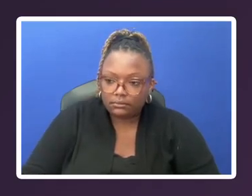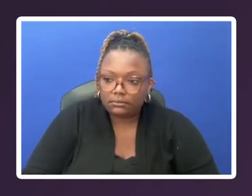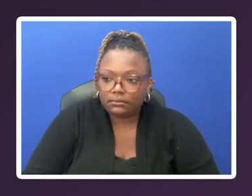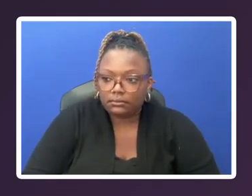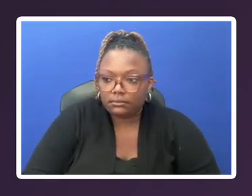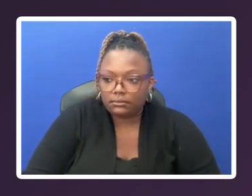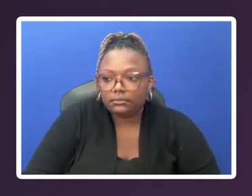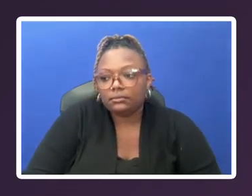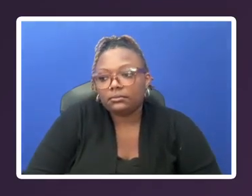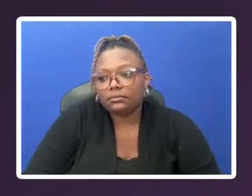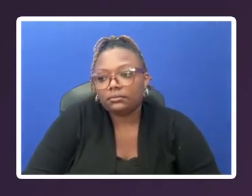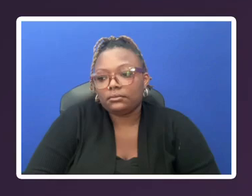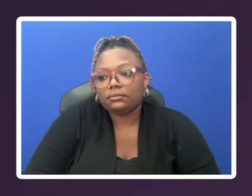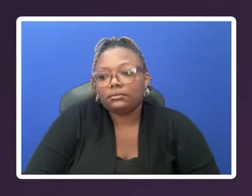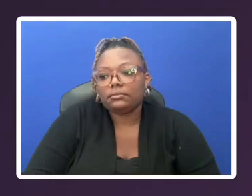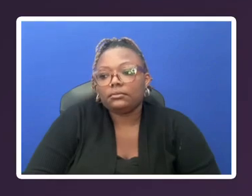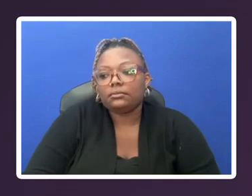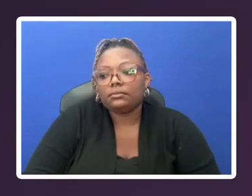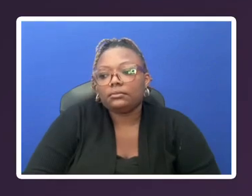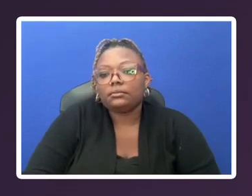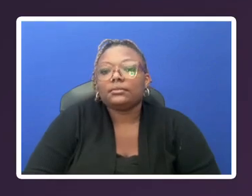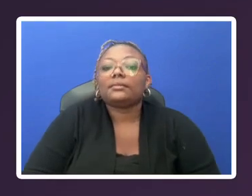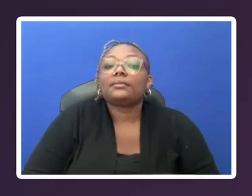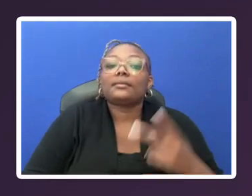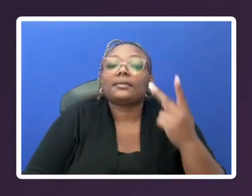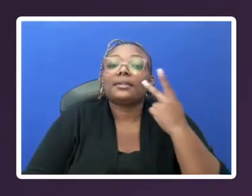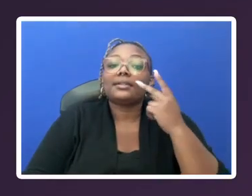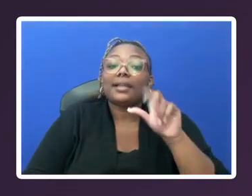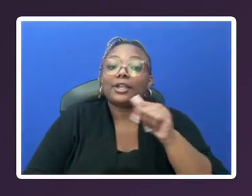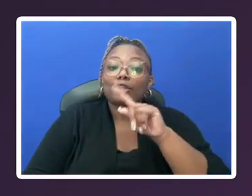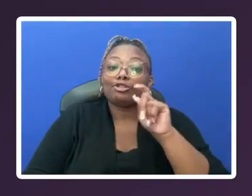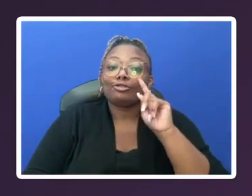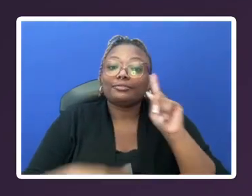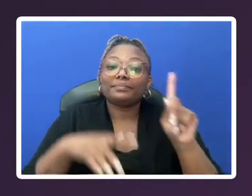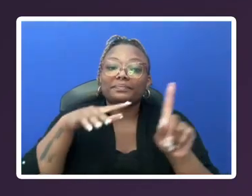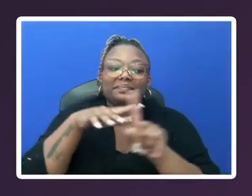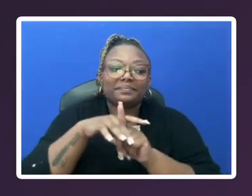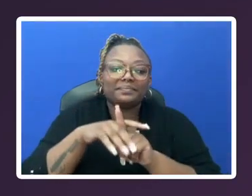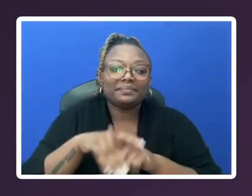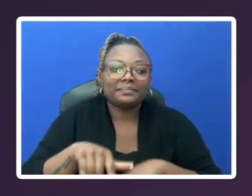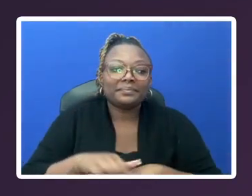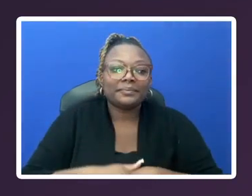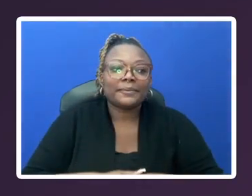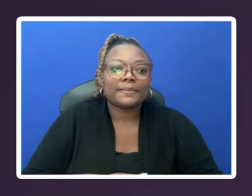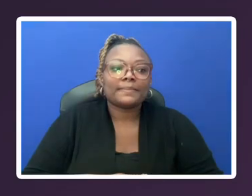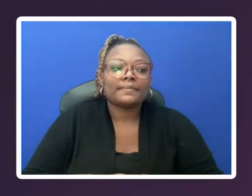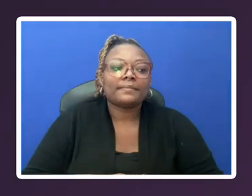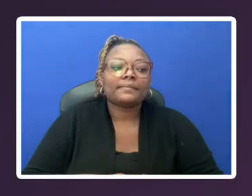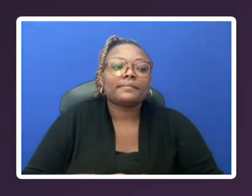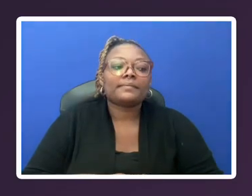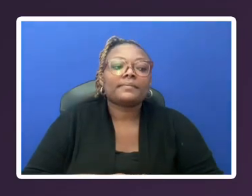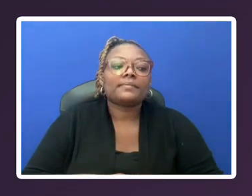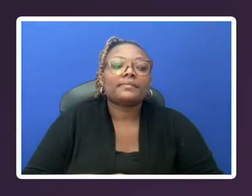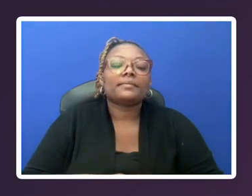So I'm seeing another question coming in, just transitioning to more of the publication side.